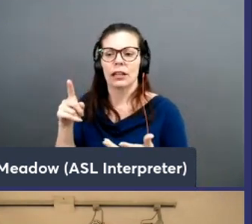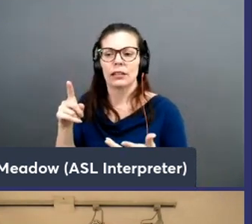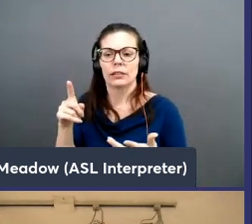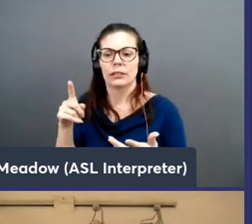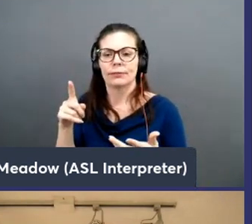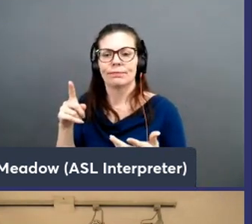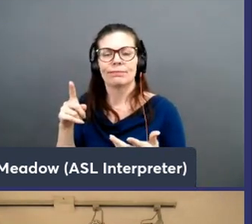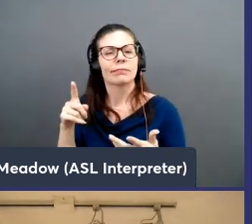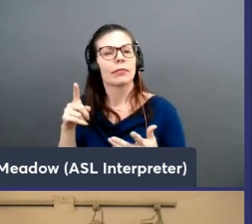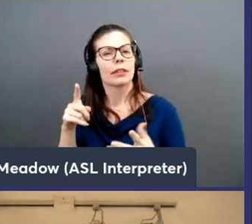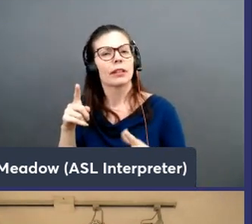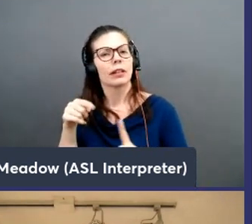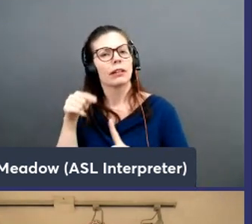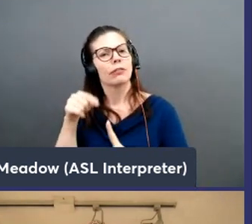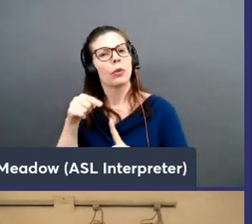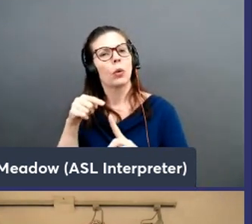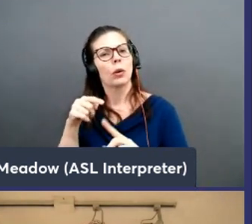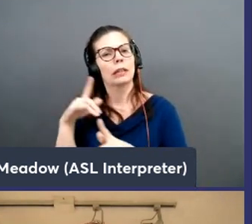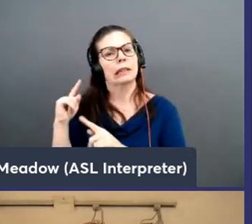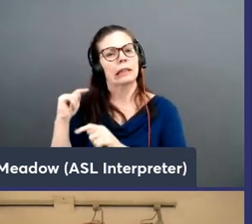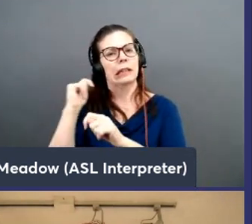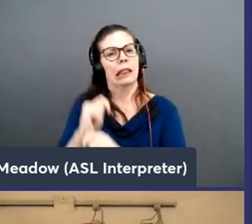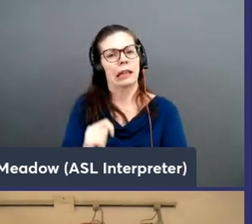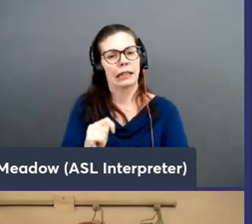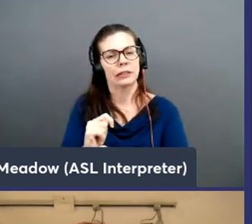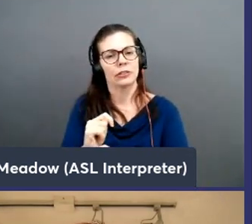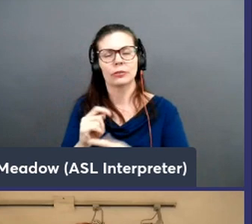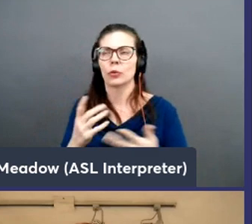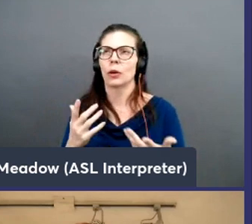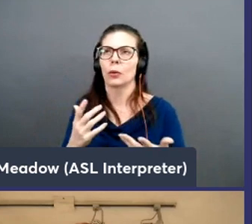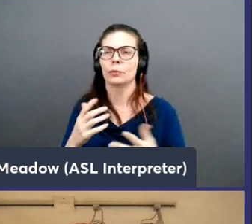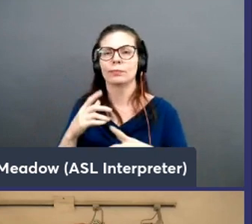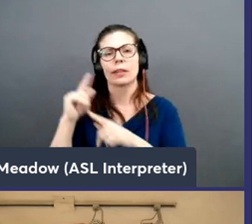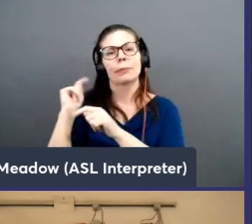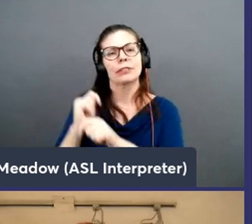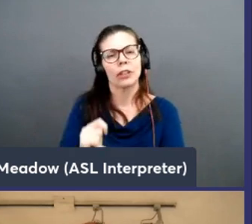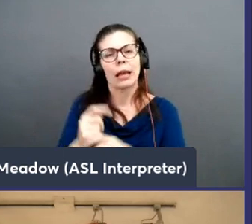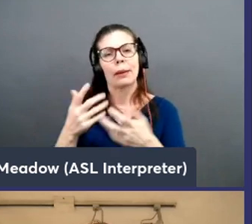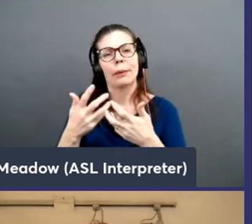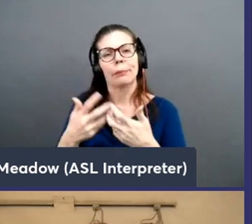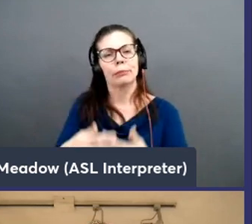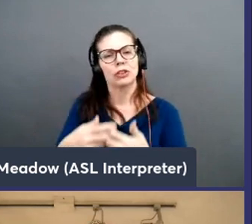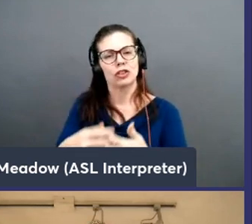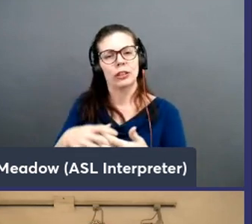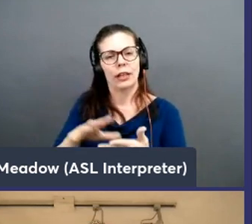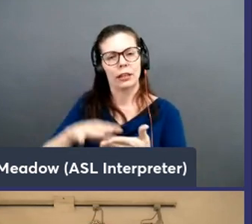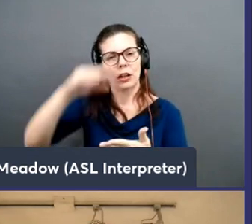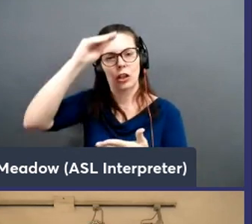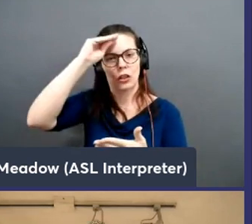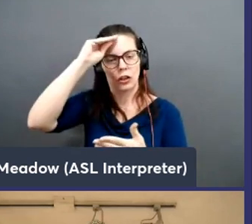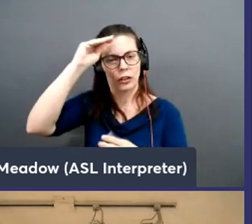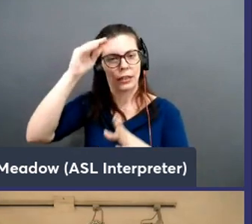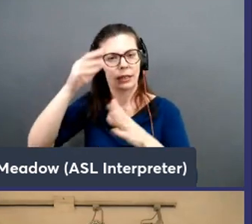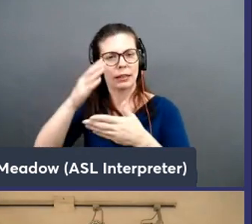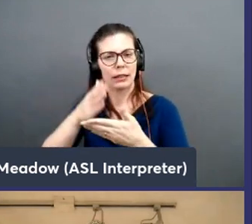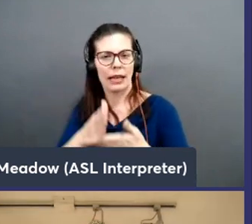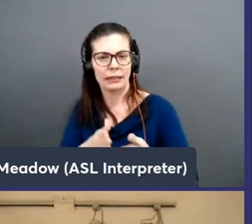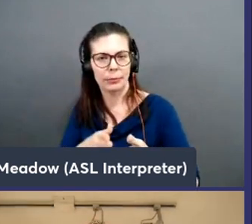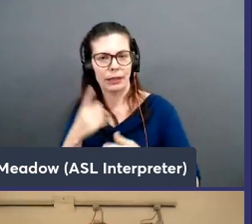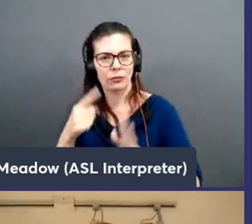They're more for the sort of classical, machine learning aspect of the demo that we're doing.